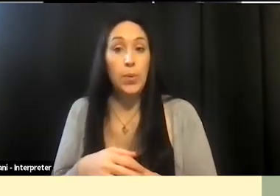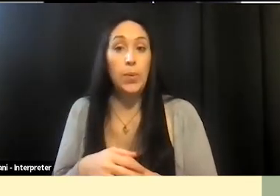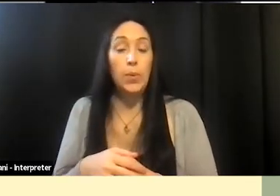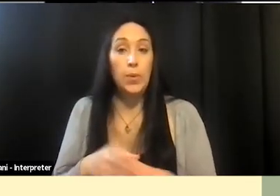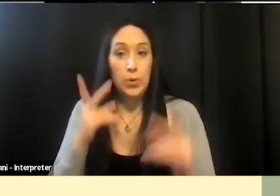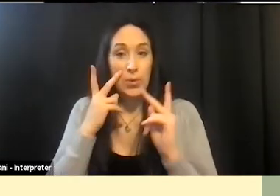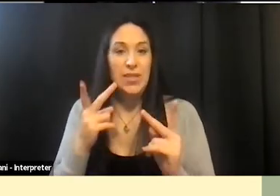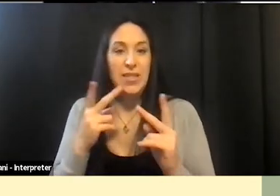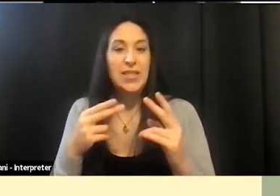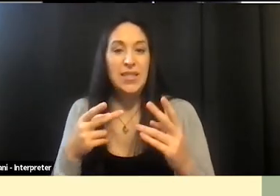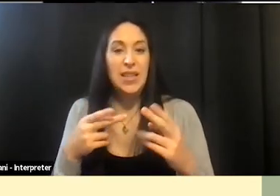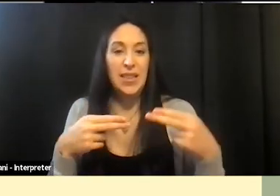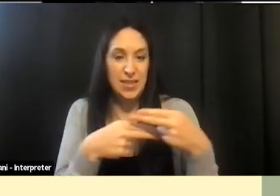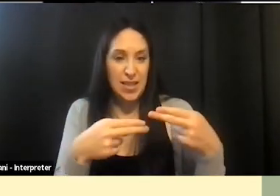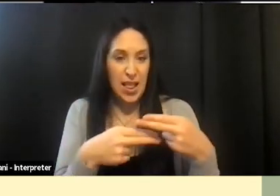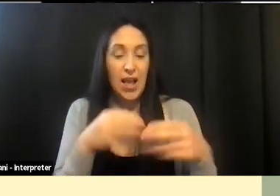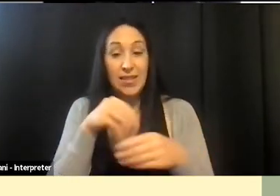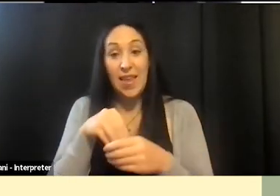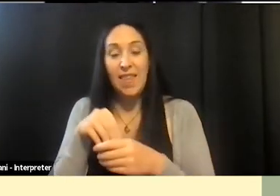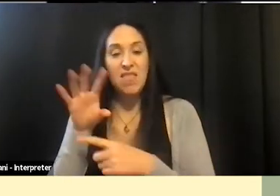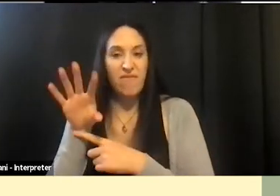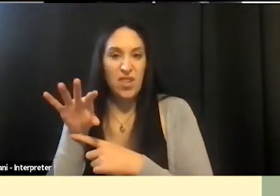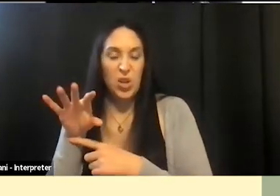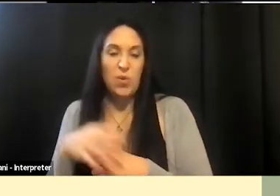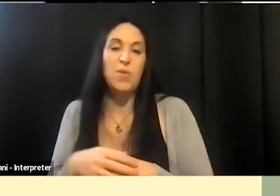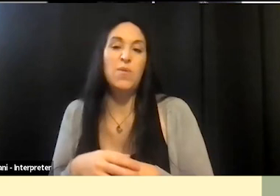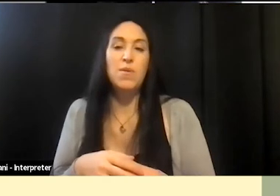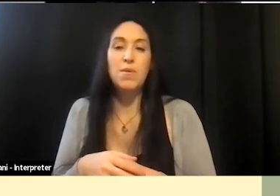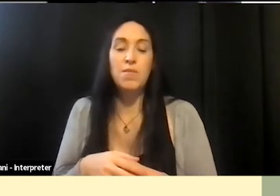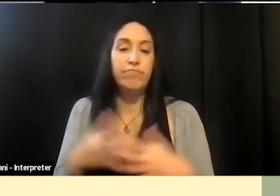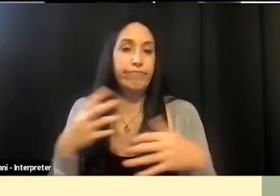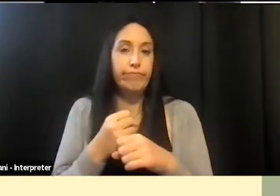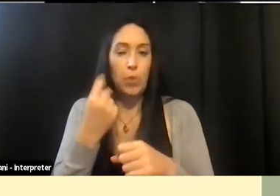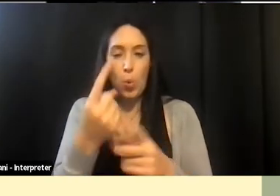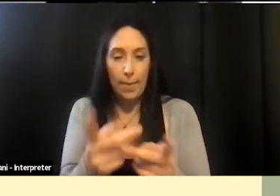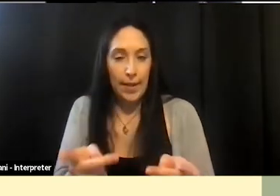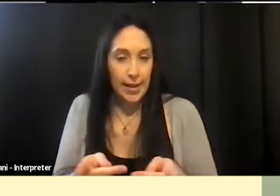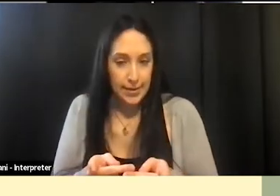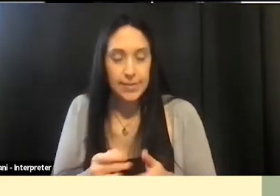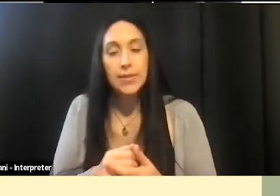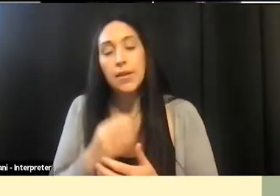one after each other, all in one comprehensive place. Once DIG gets them up,